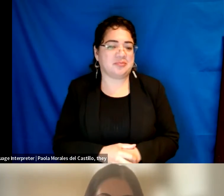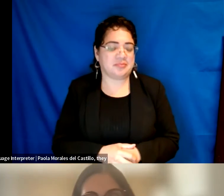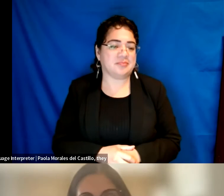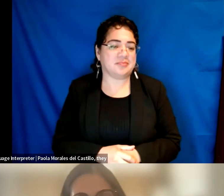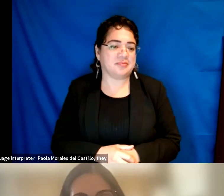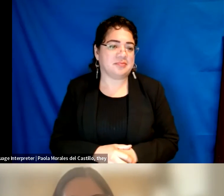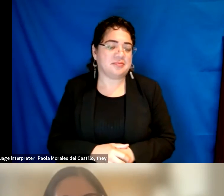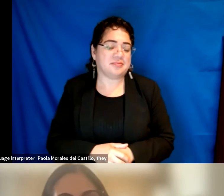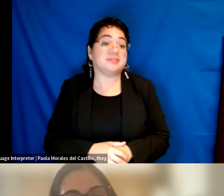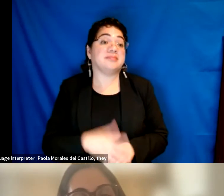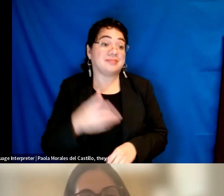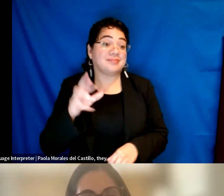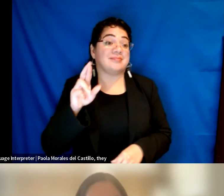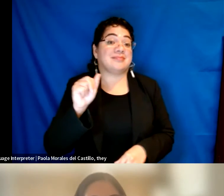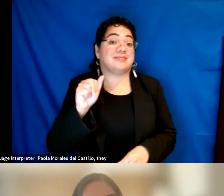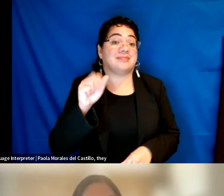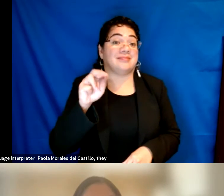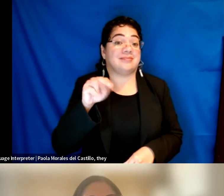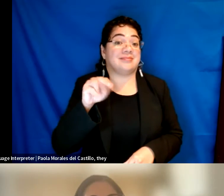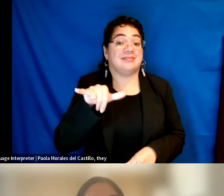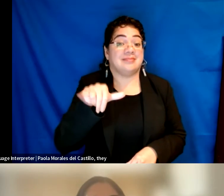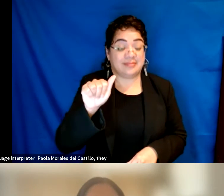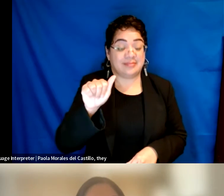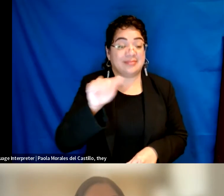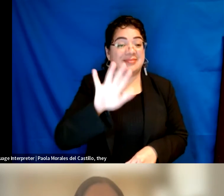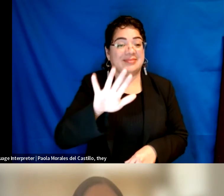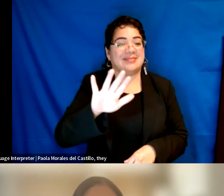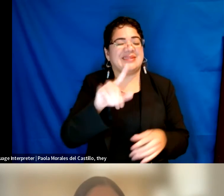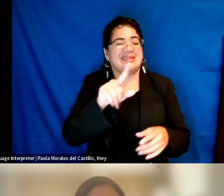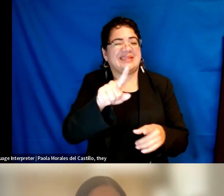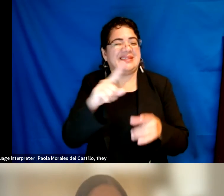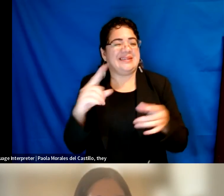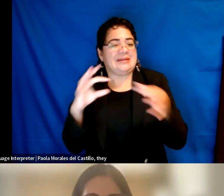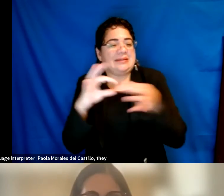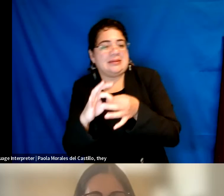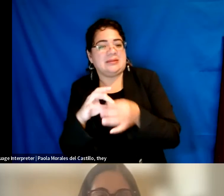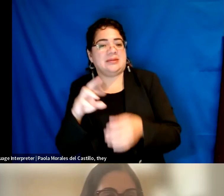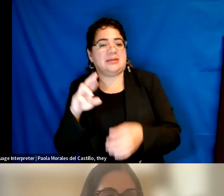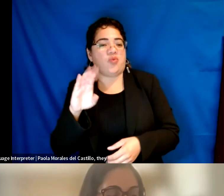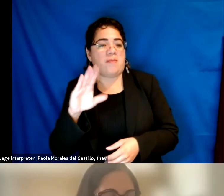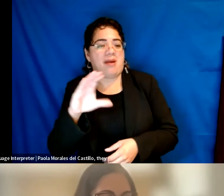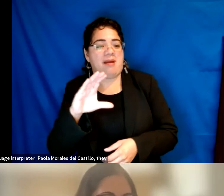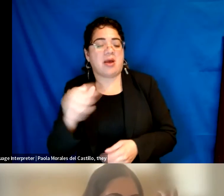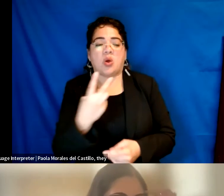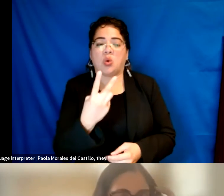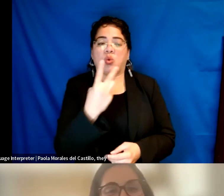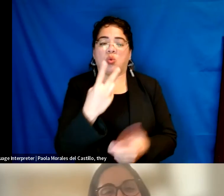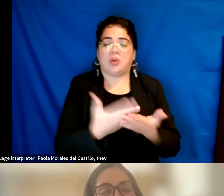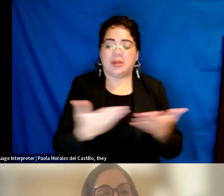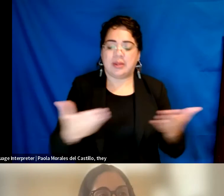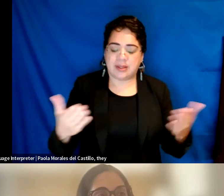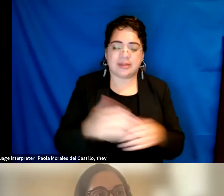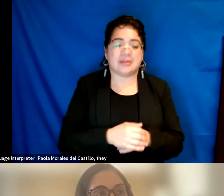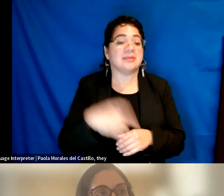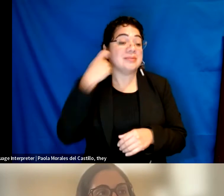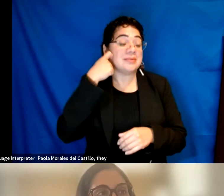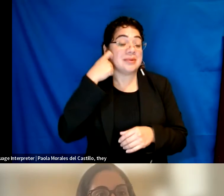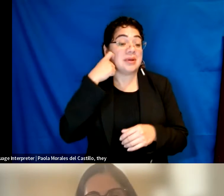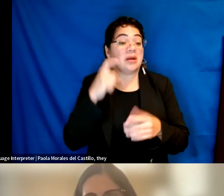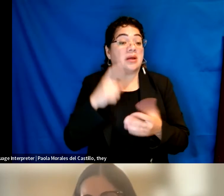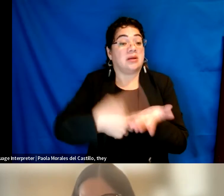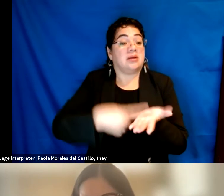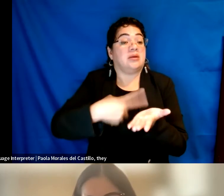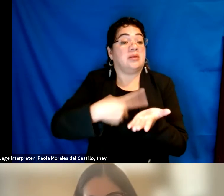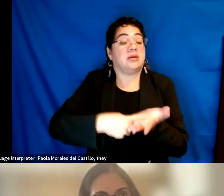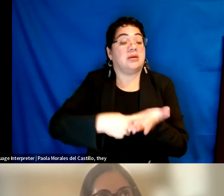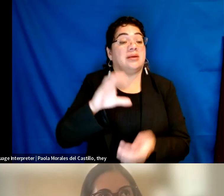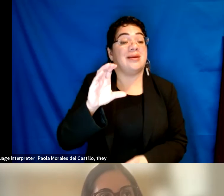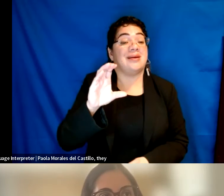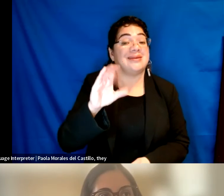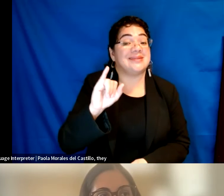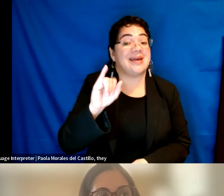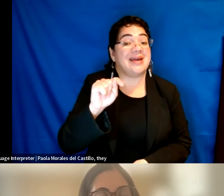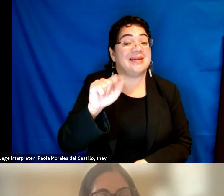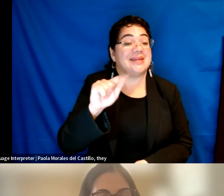Ranya Virk: Sure. Yeah. Kind of uh lashing on to Rebecca's point. Um, I think that yeah, two things um related to um citations. I think that um